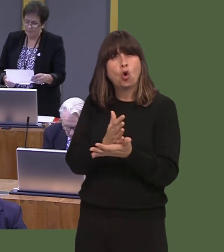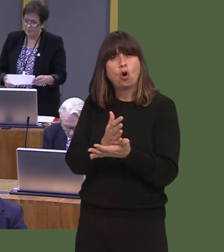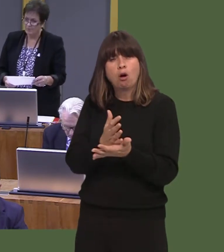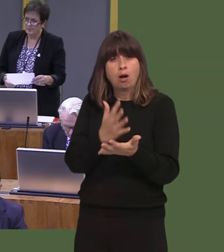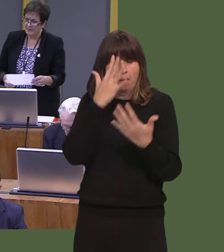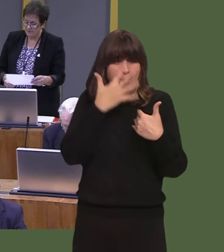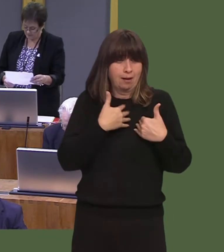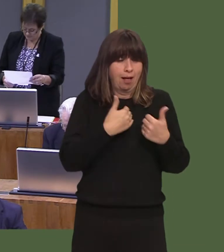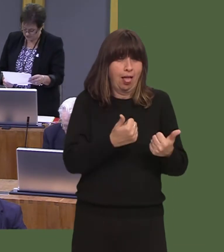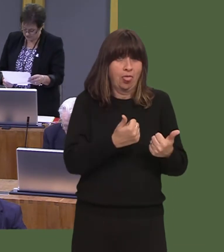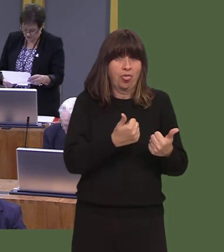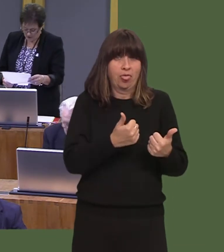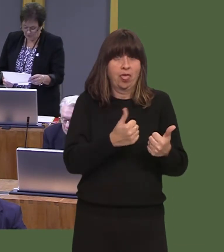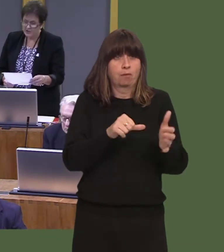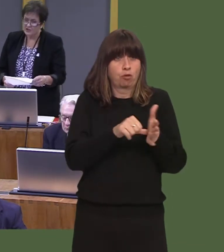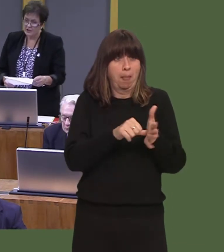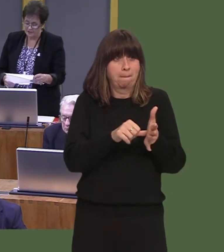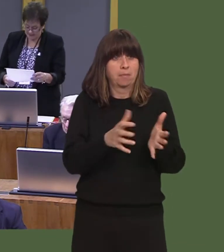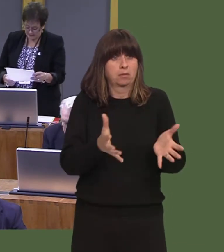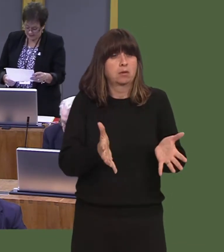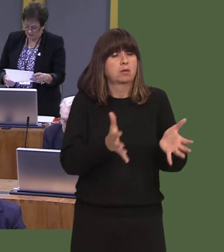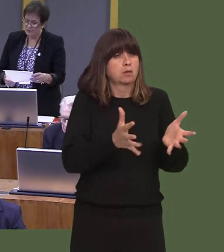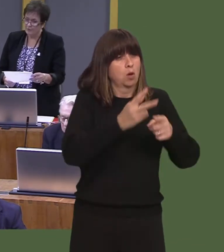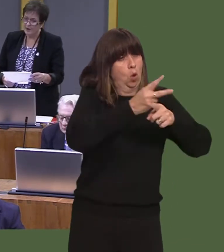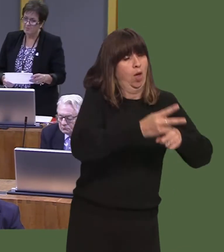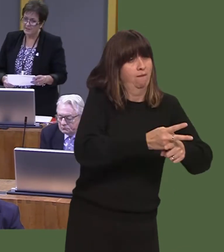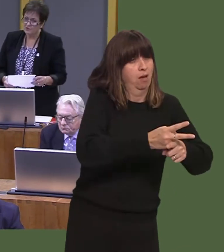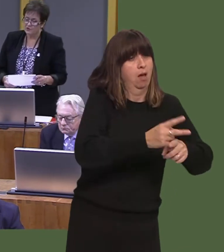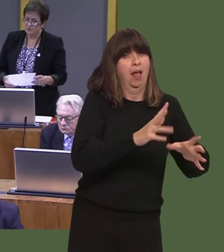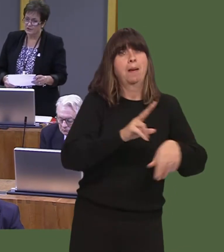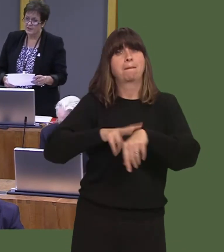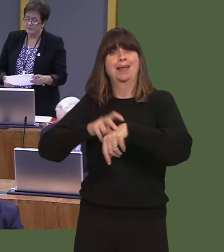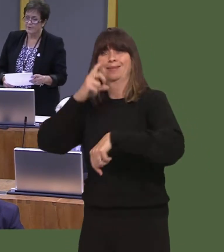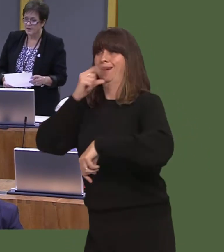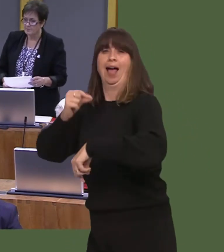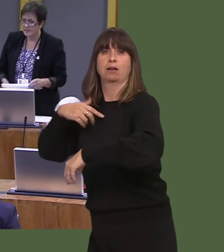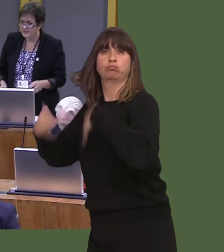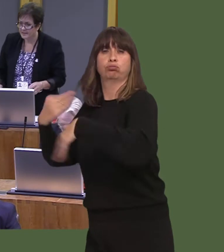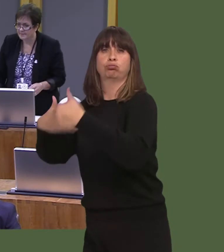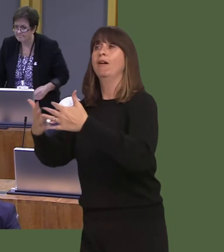for people with mental health issues that, in turn, can help to free up police resources for front-line policing?